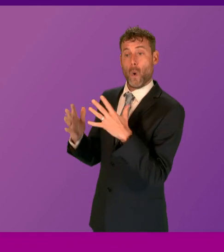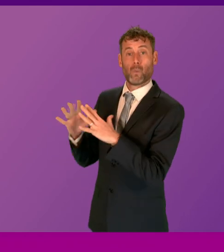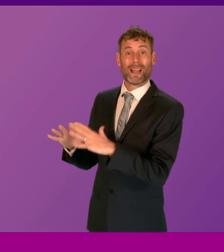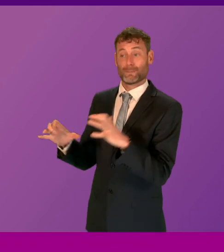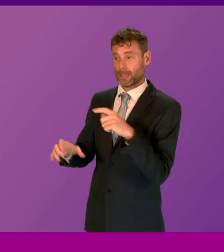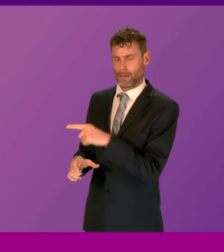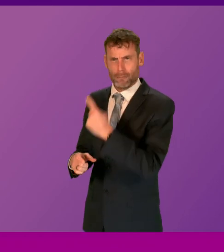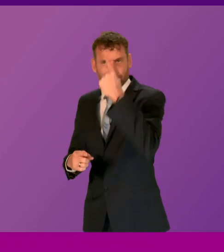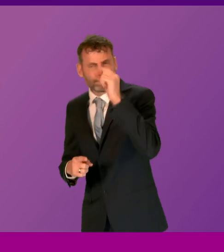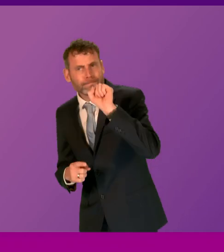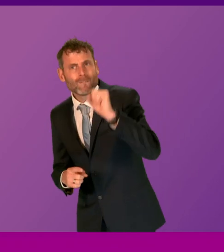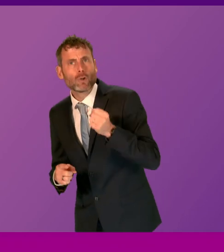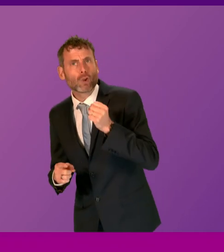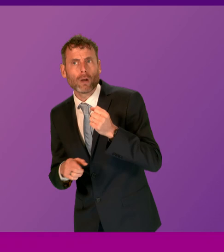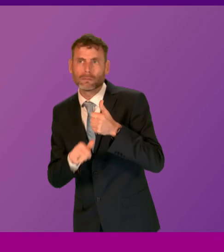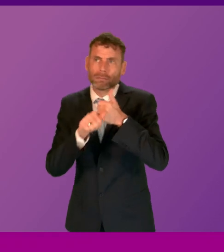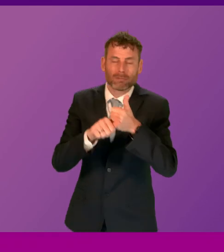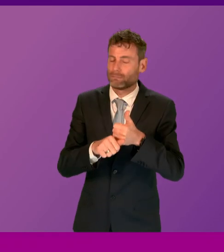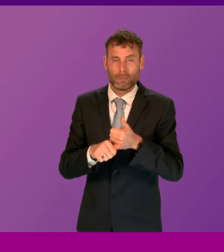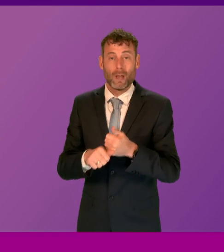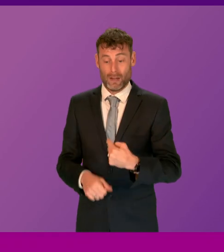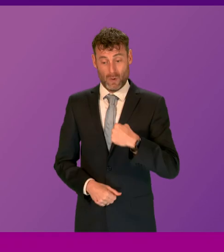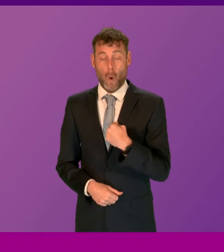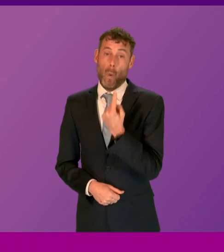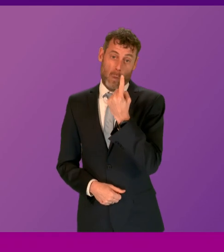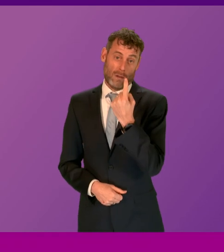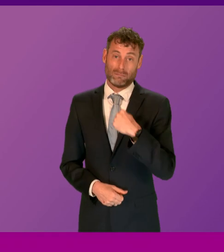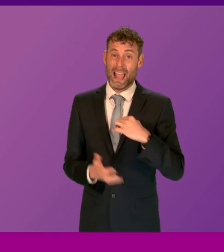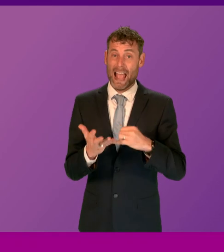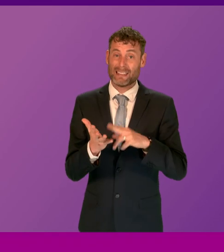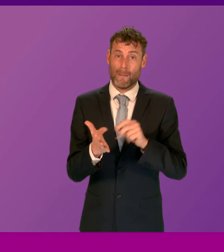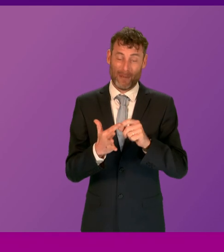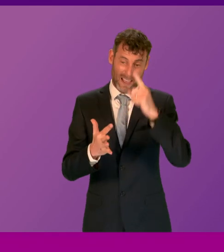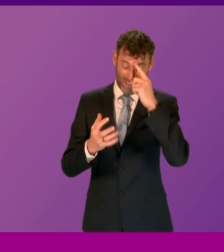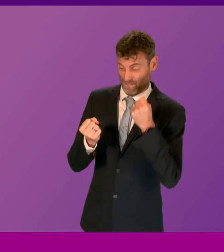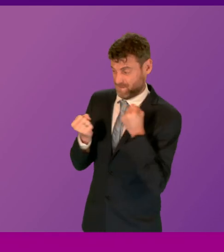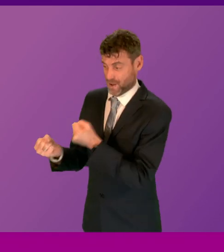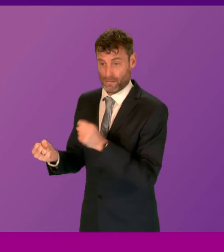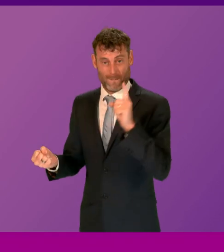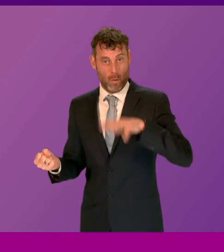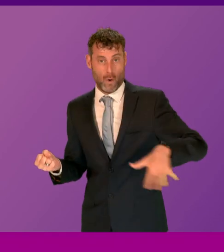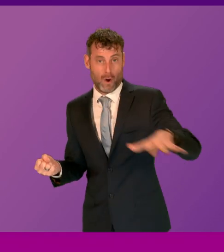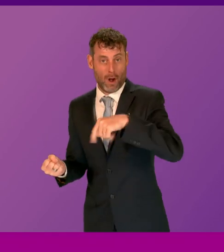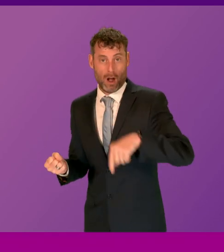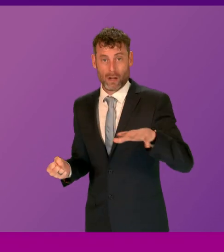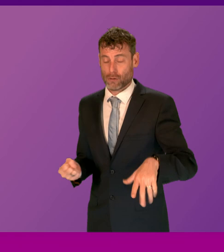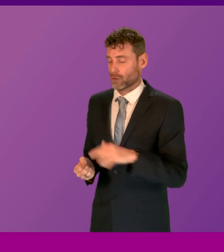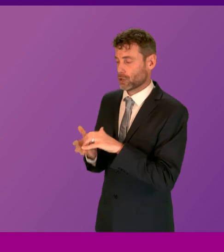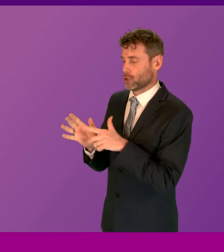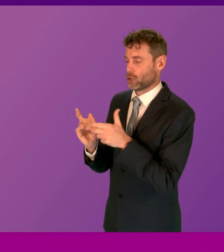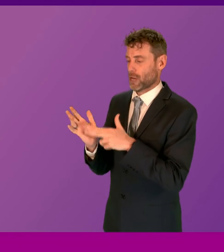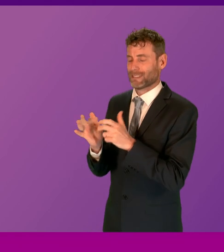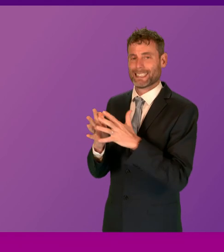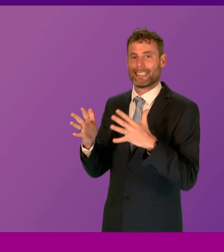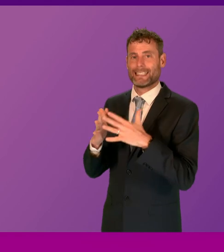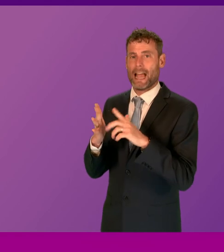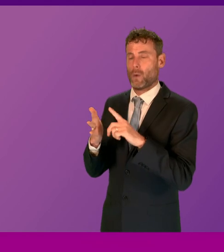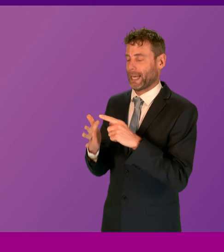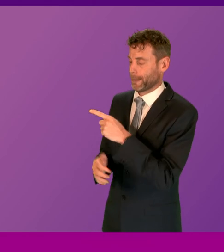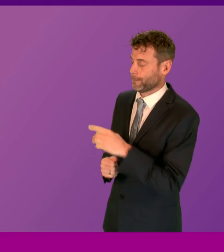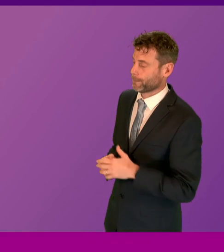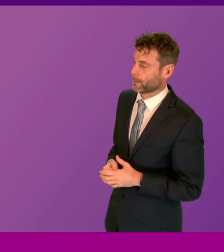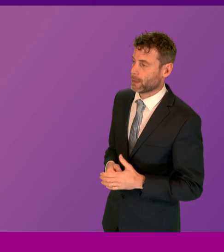and that only the Scottish National Party will stand up for this country?